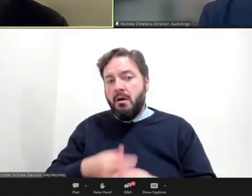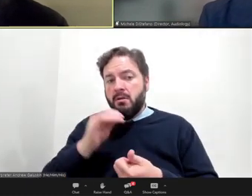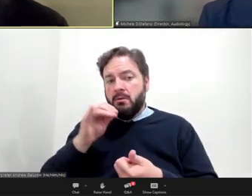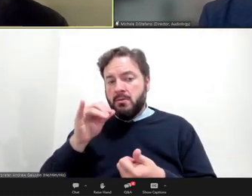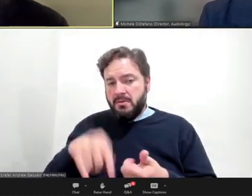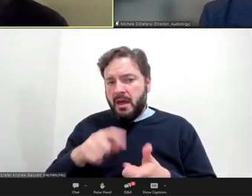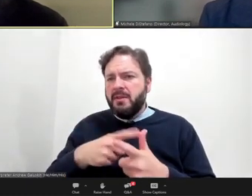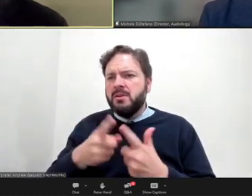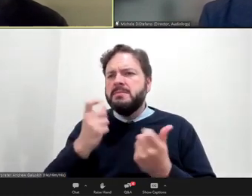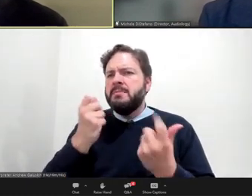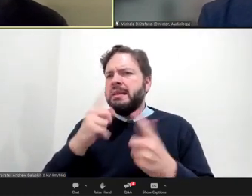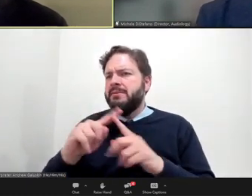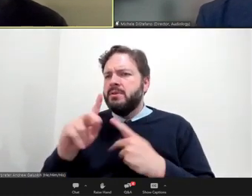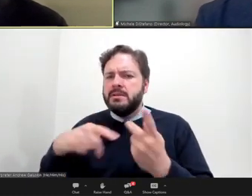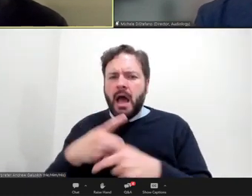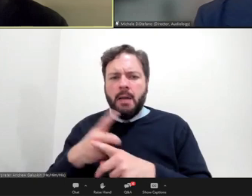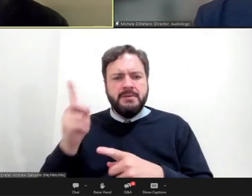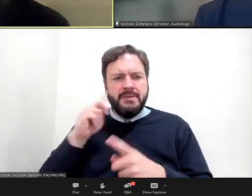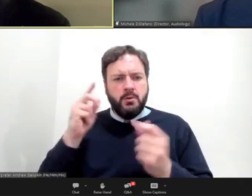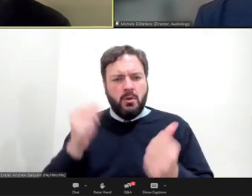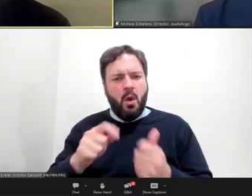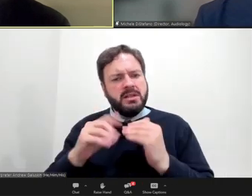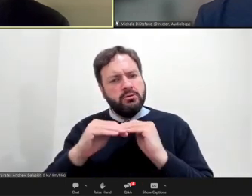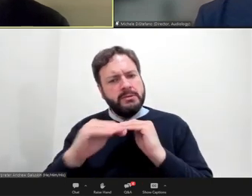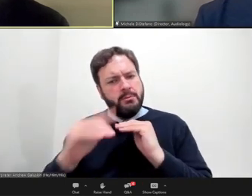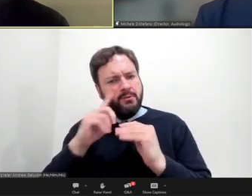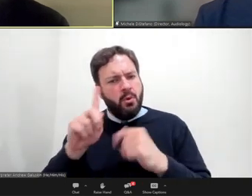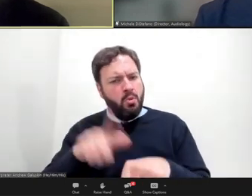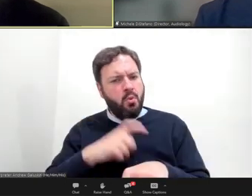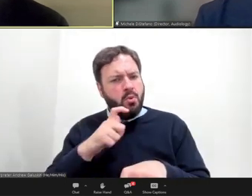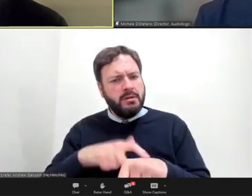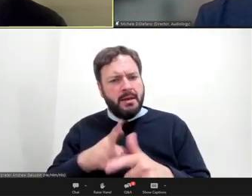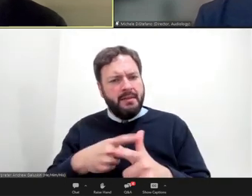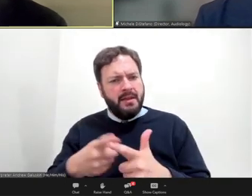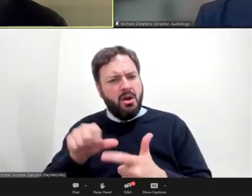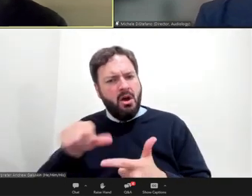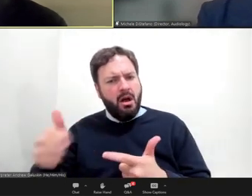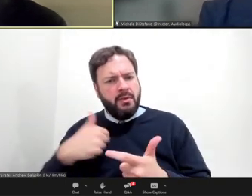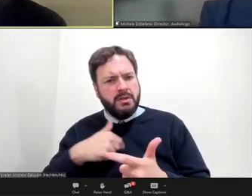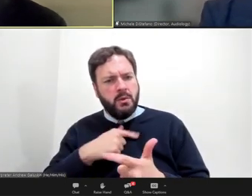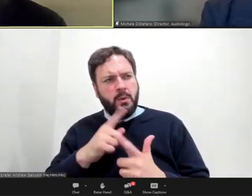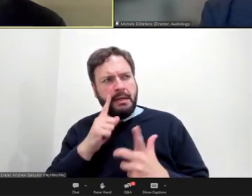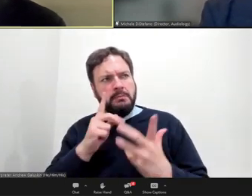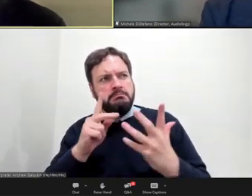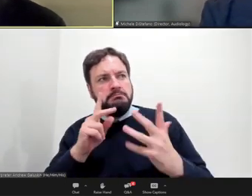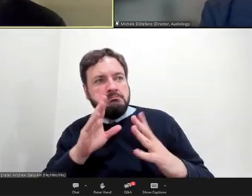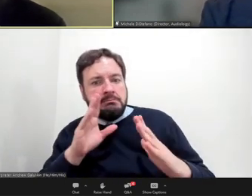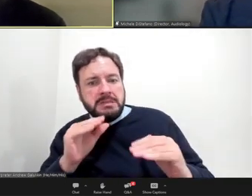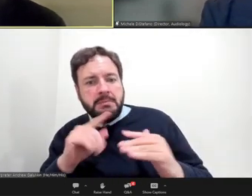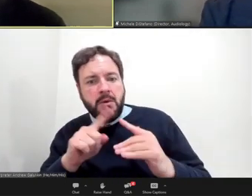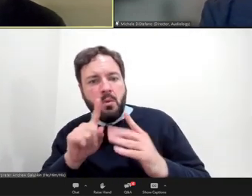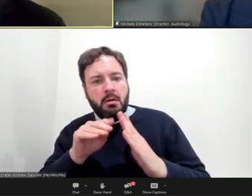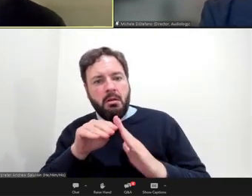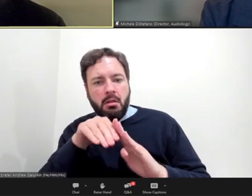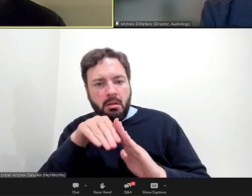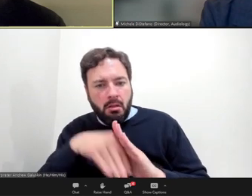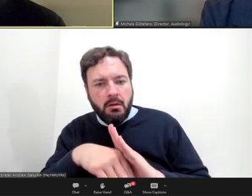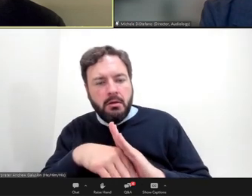types of these hearing losses that will stay stable for a long time and others that we almost anticipate to progress at some point. And so sometimes things